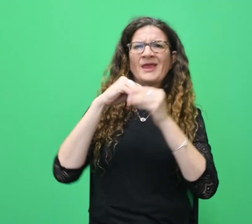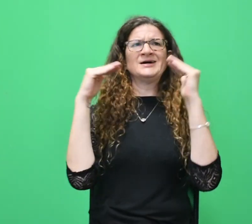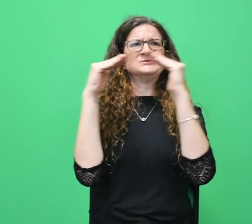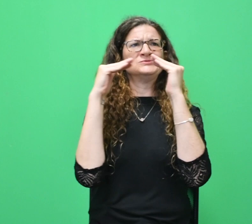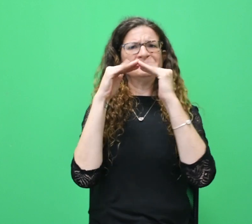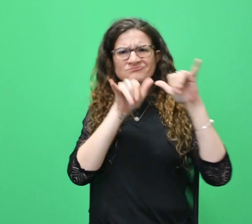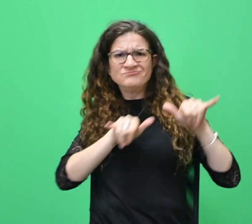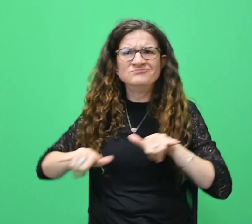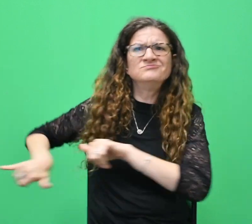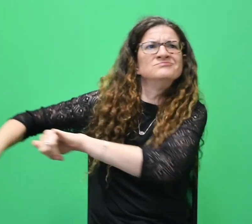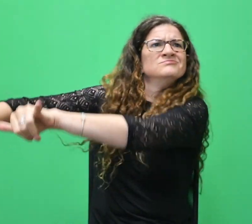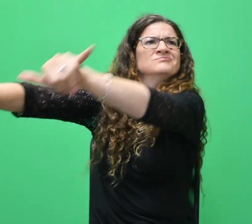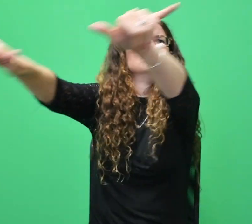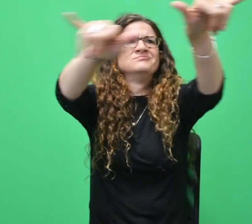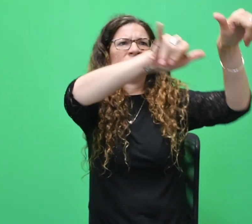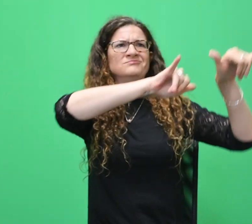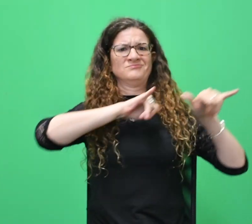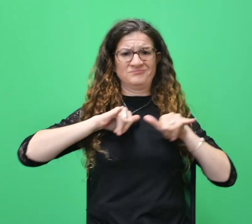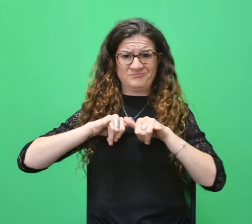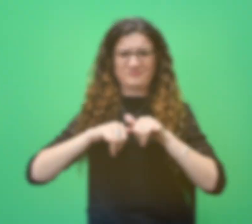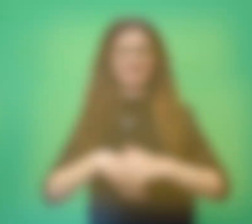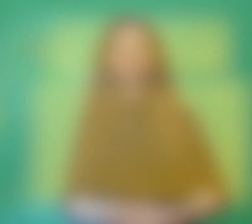and to recognize their abilities by including them as equals